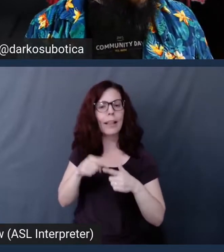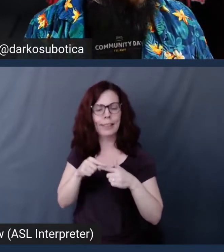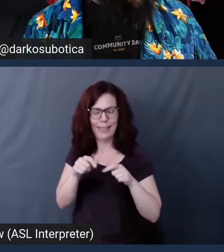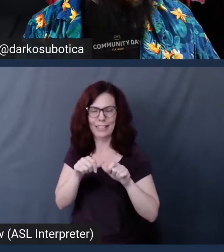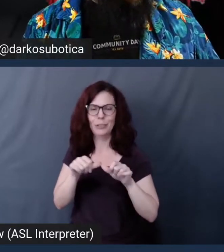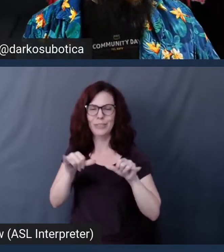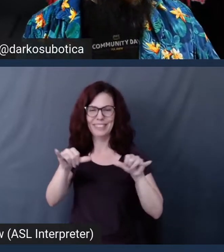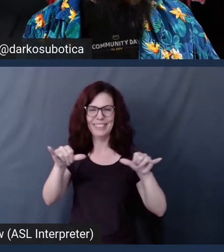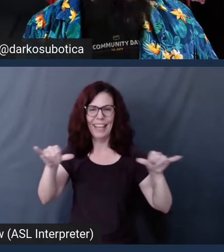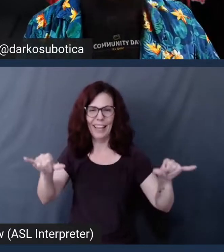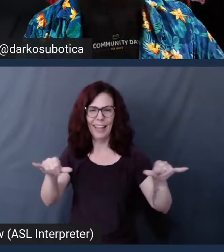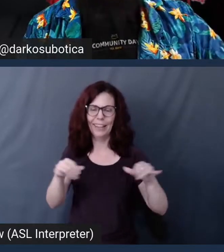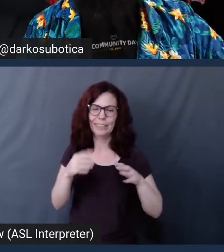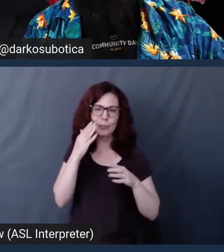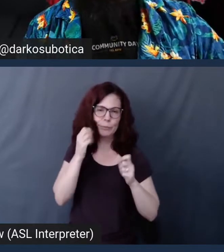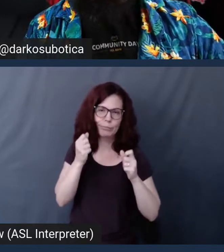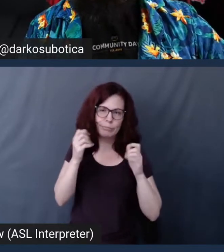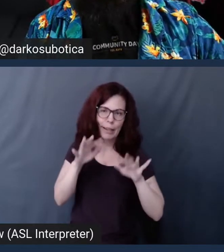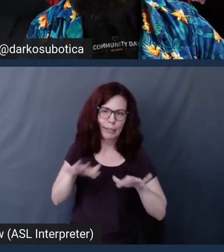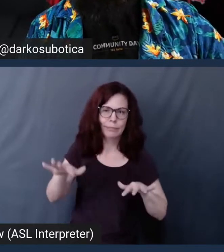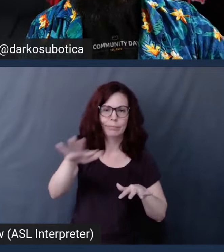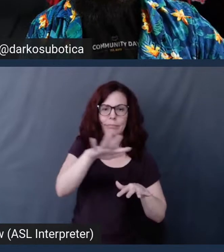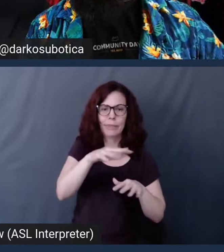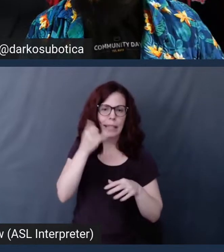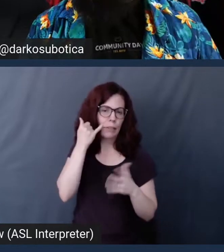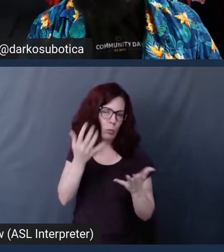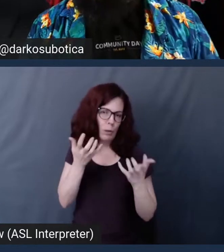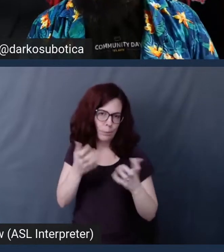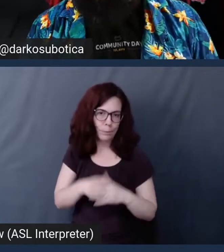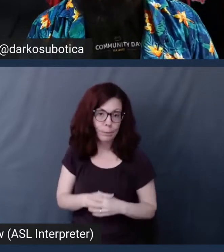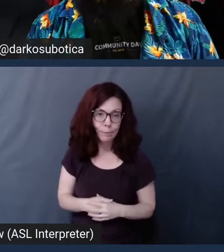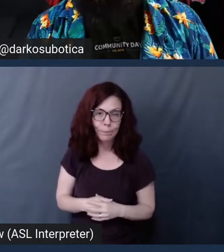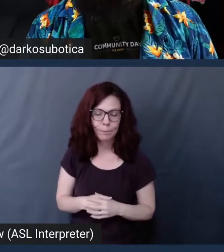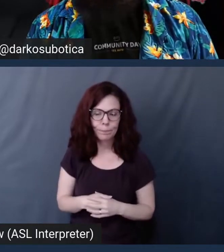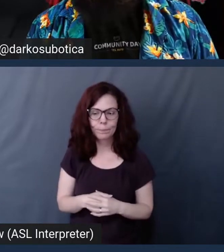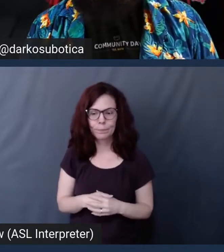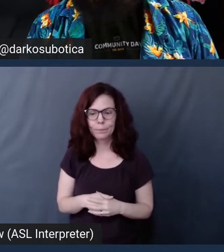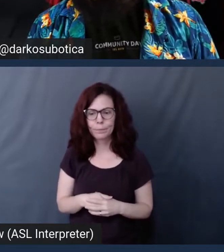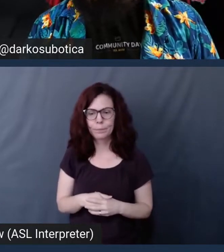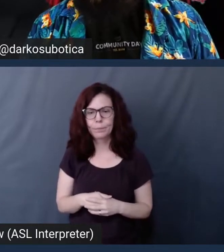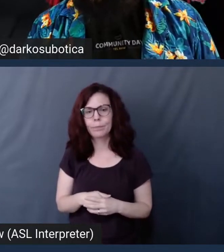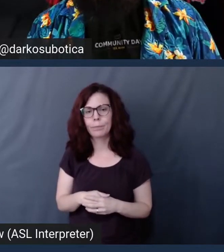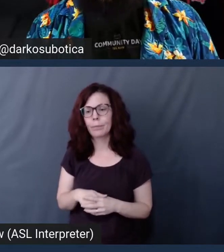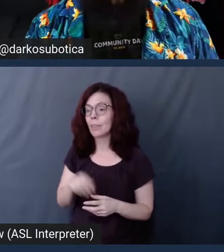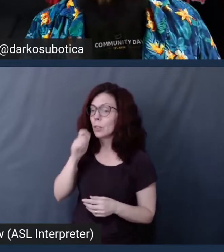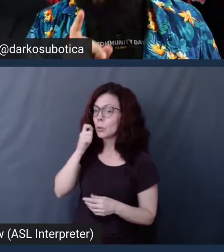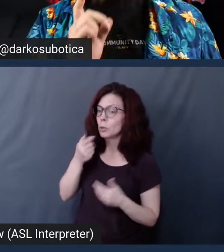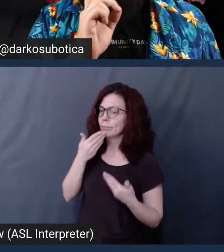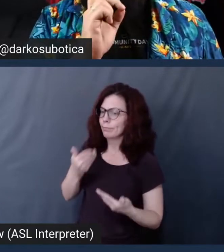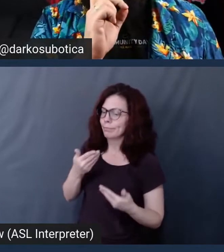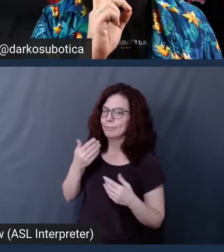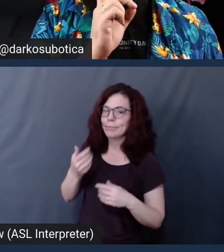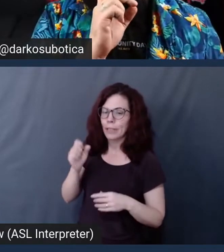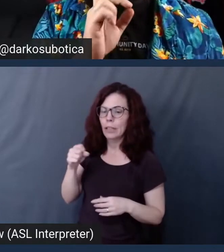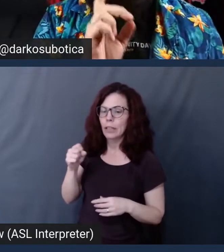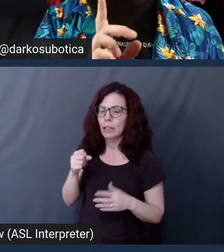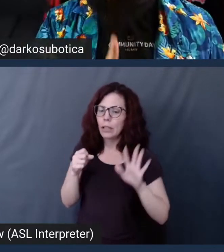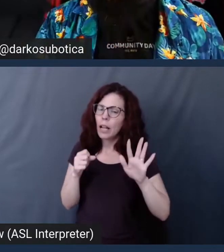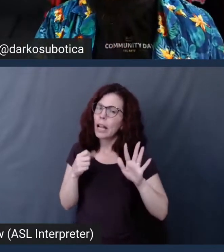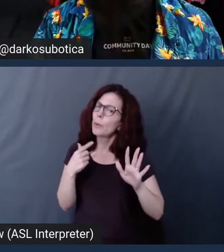and hundreds of locations if that's what you want to do. Cool, cool, excellent. Now I just want to bring in a couple of more questions